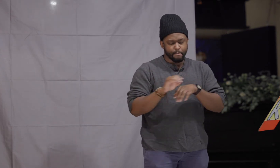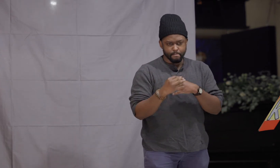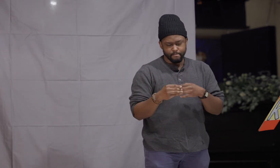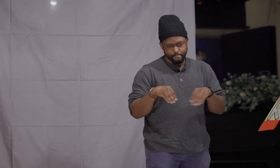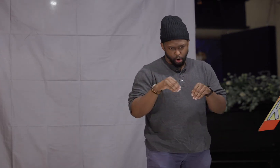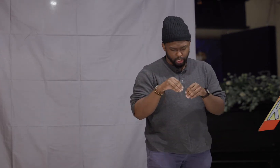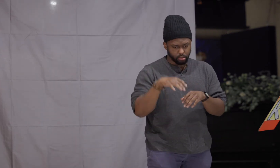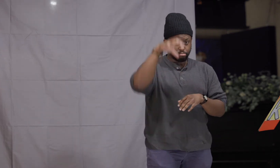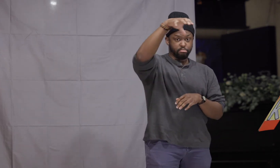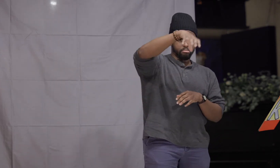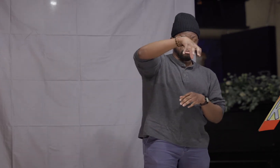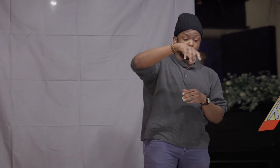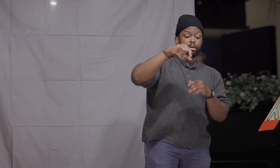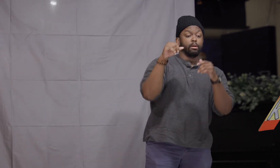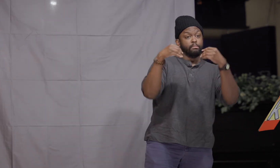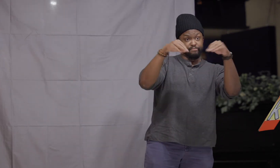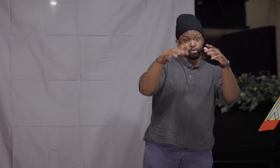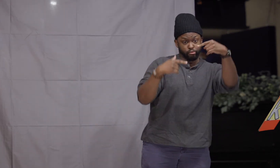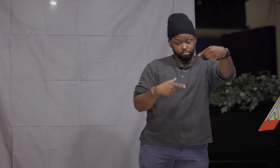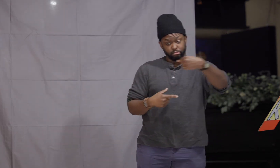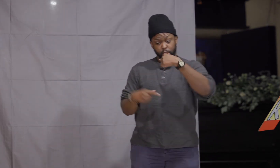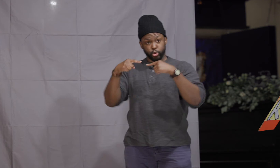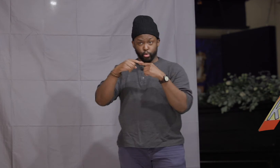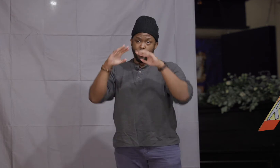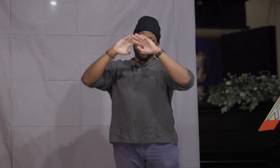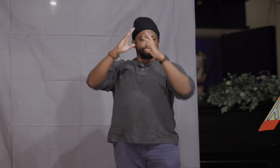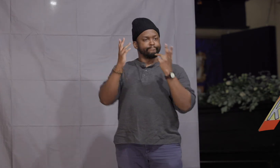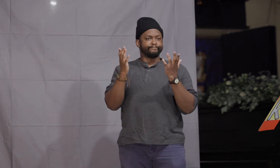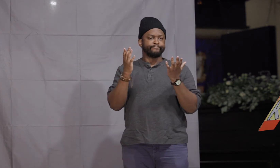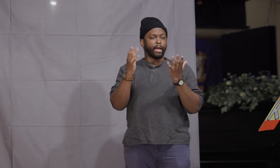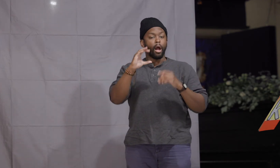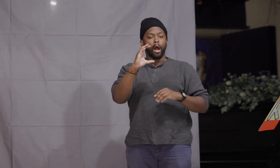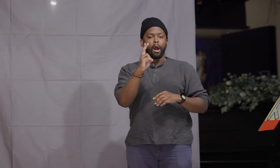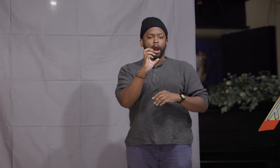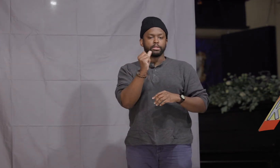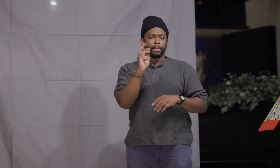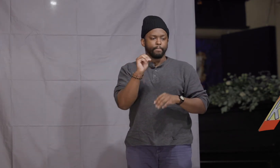This property was where all the slaves were sold